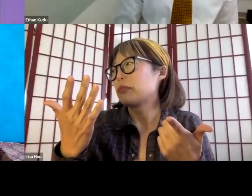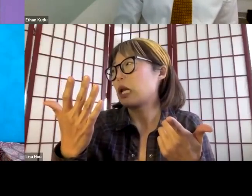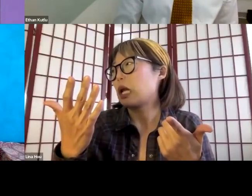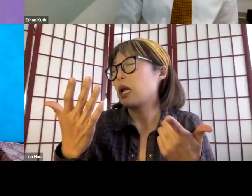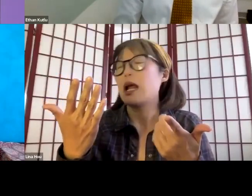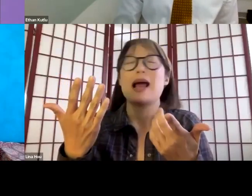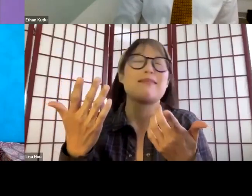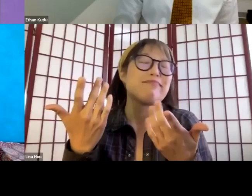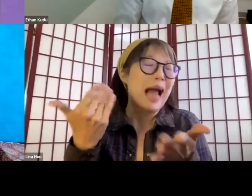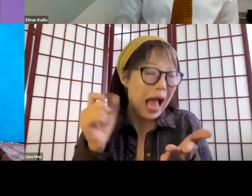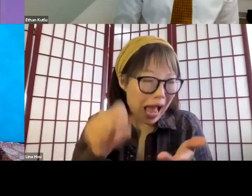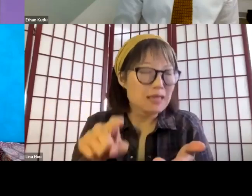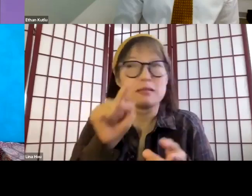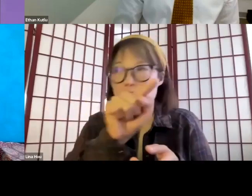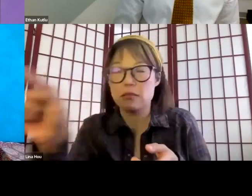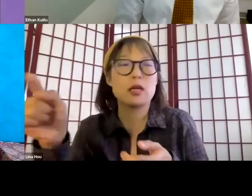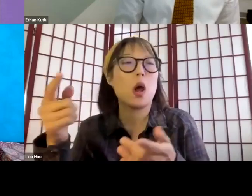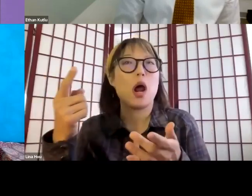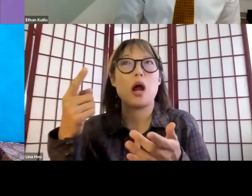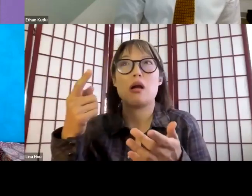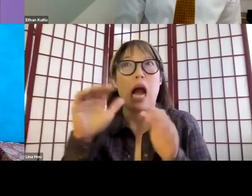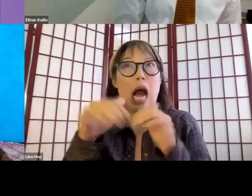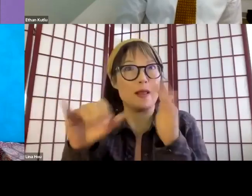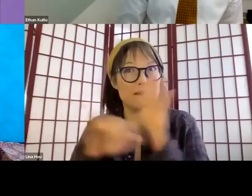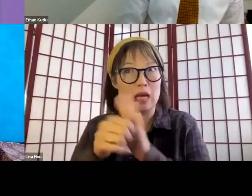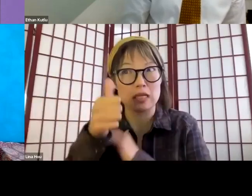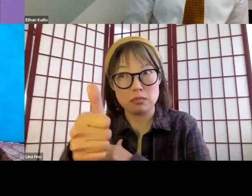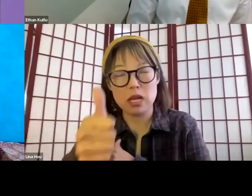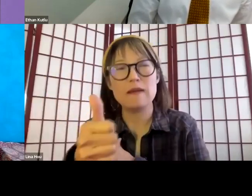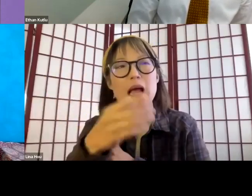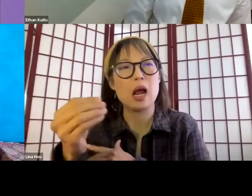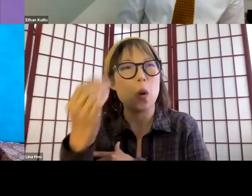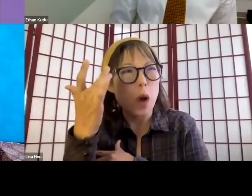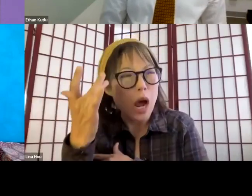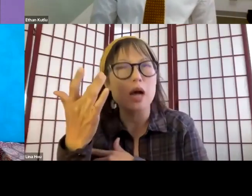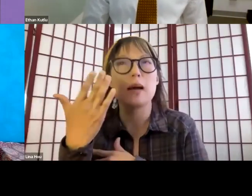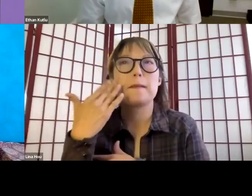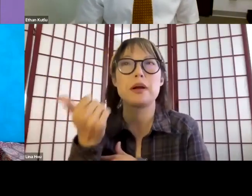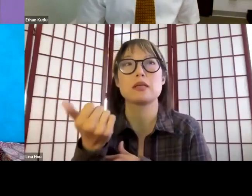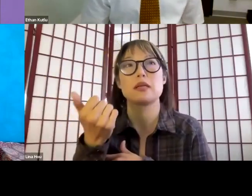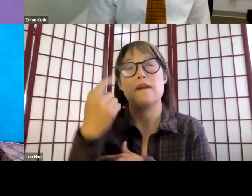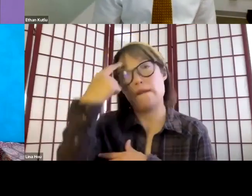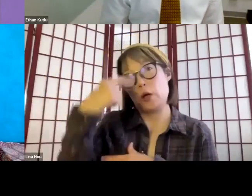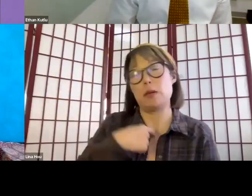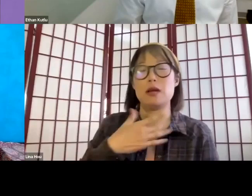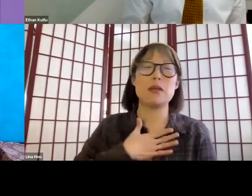to ask, you know, how they identify themselves and why.